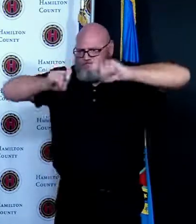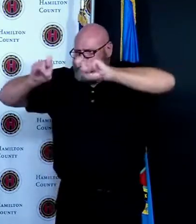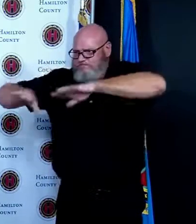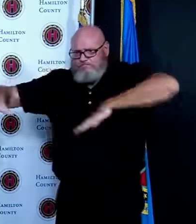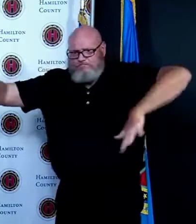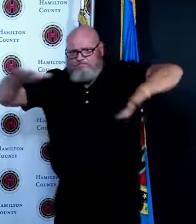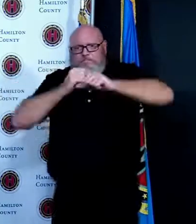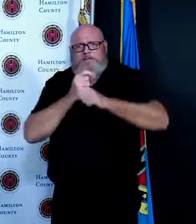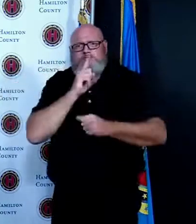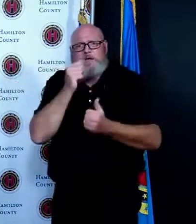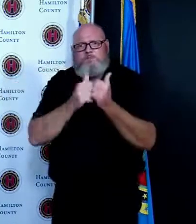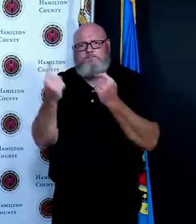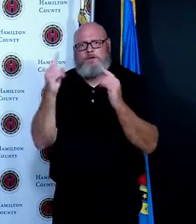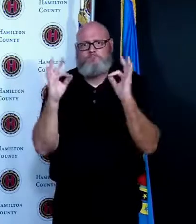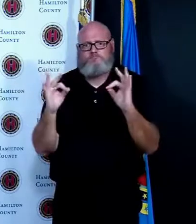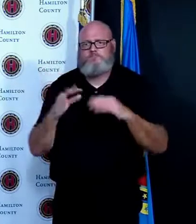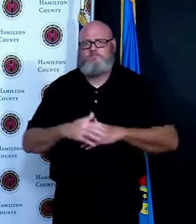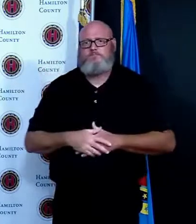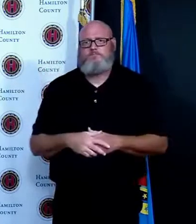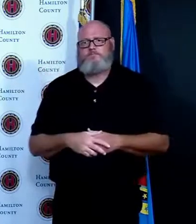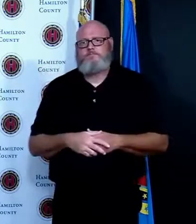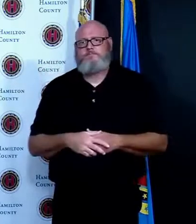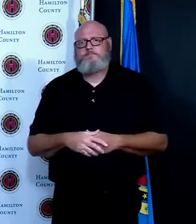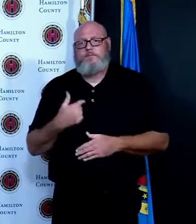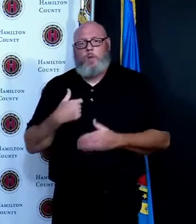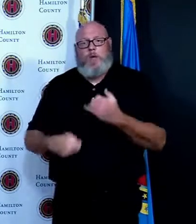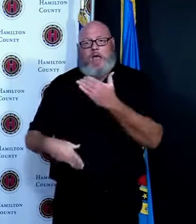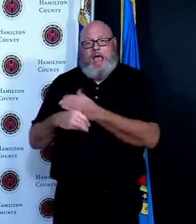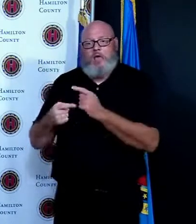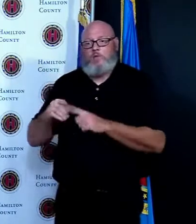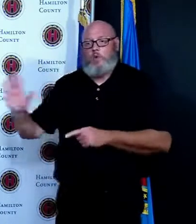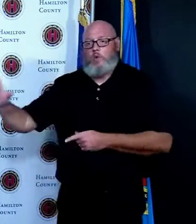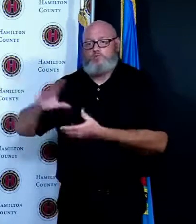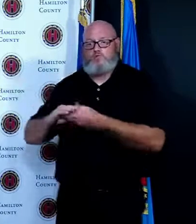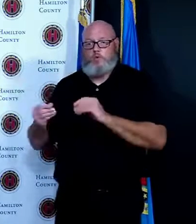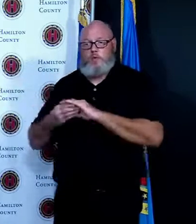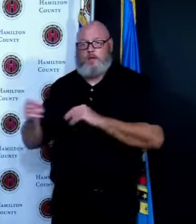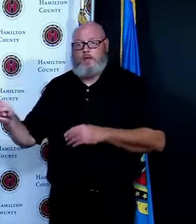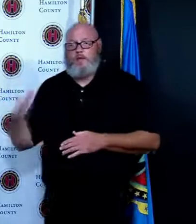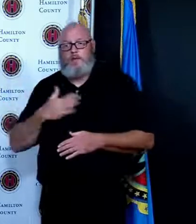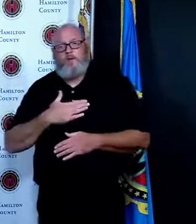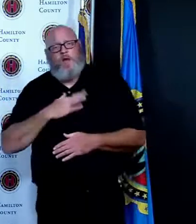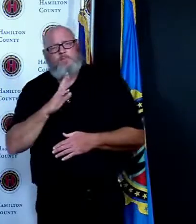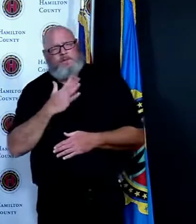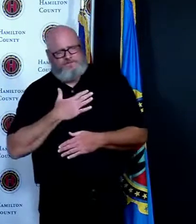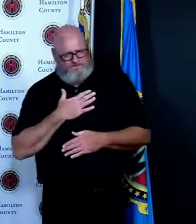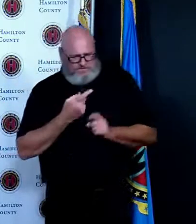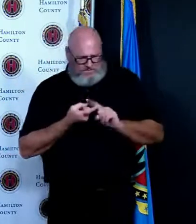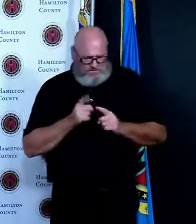to your story I had a dear friend of mine who went to our sites on Monday and got tested and